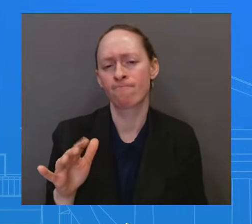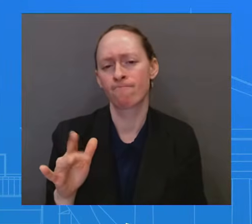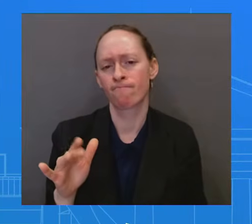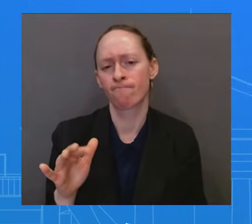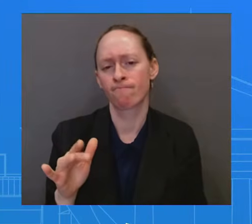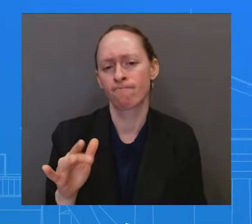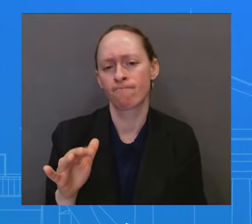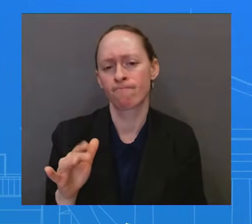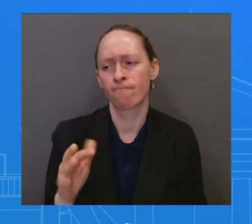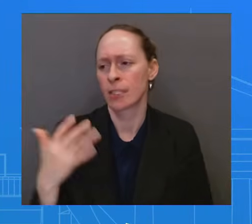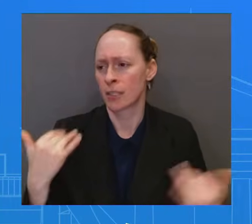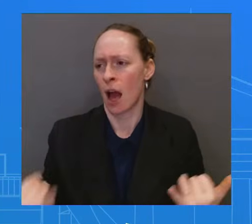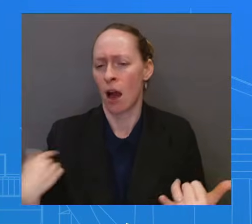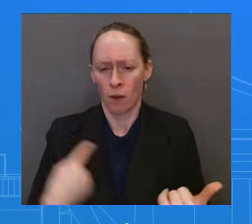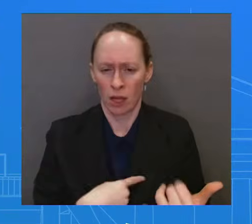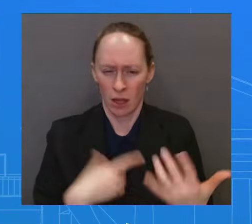But we aren't at a point right now where --